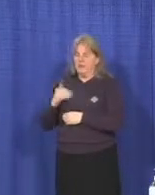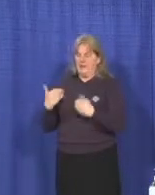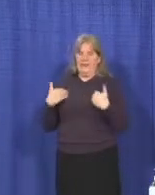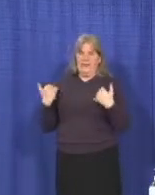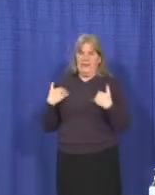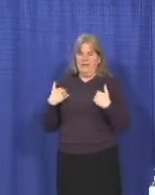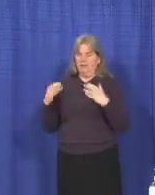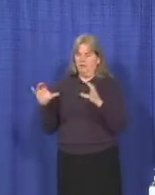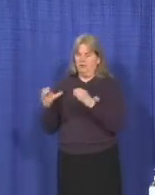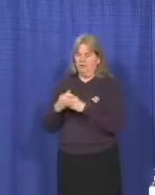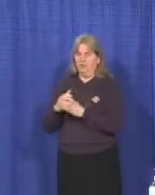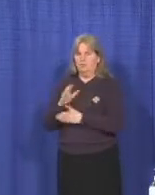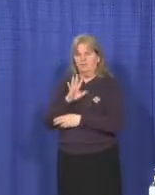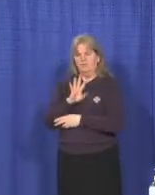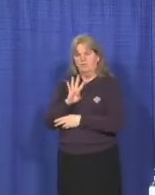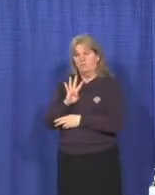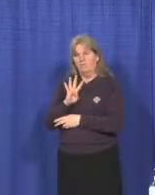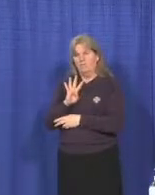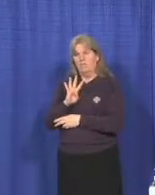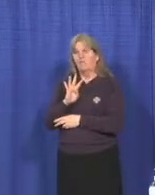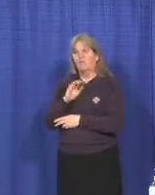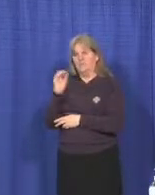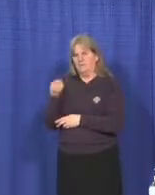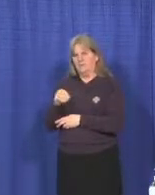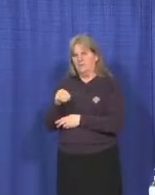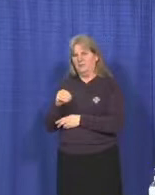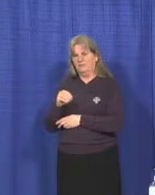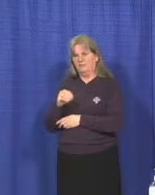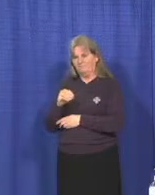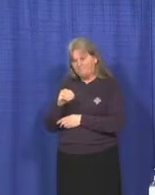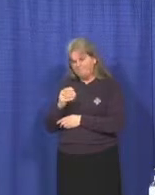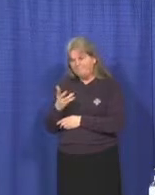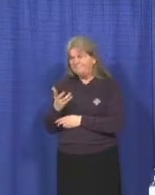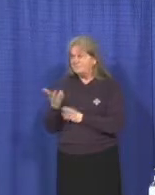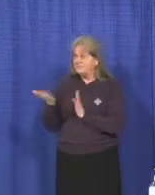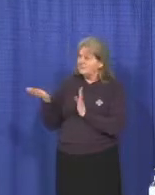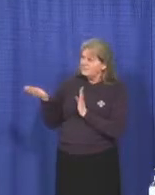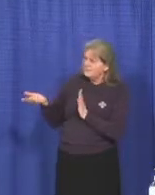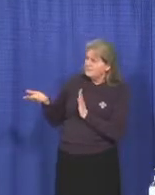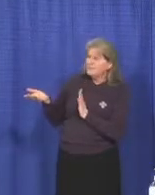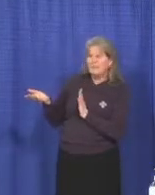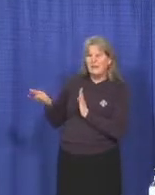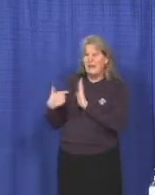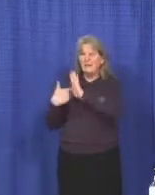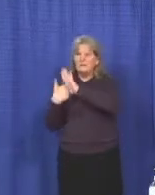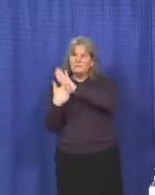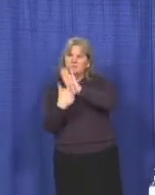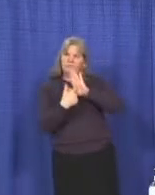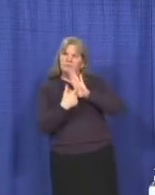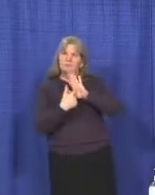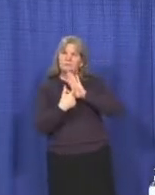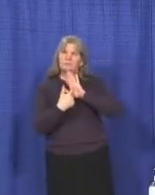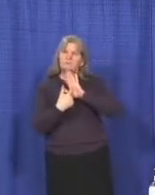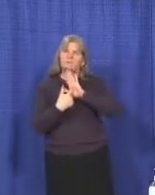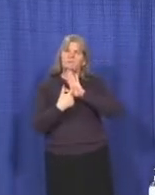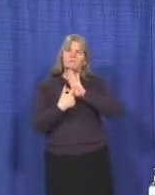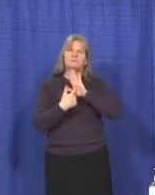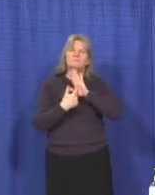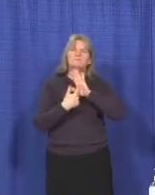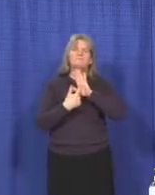the youngest adult age group. Hopefully this paints a picture